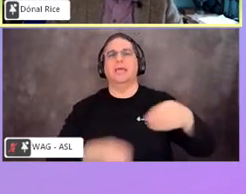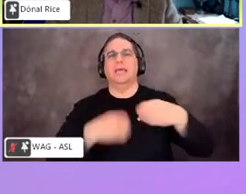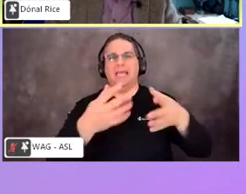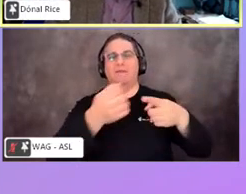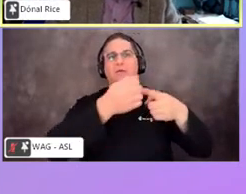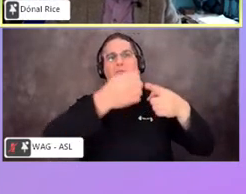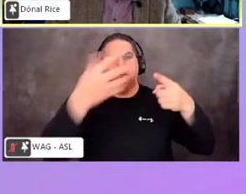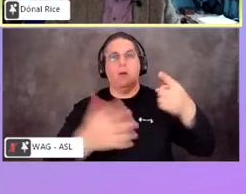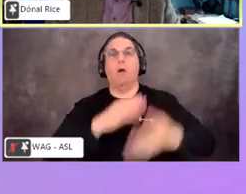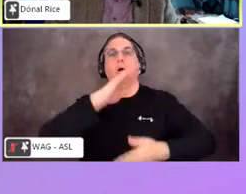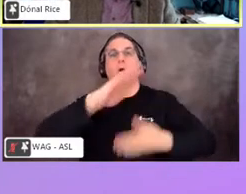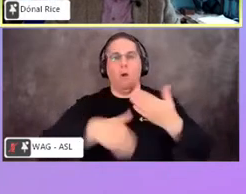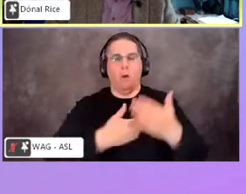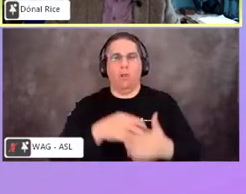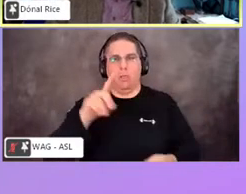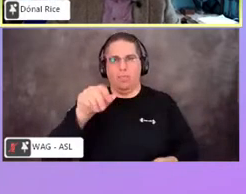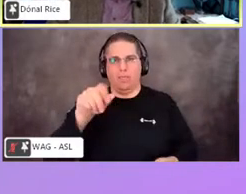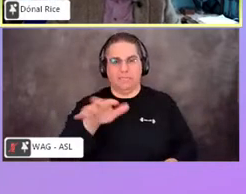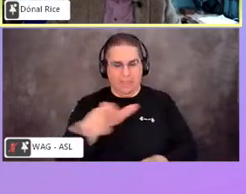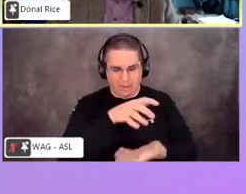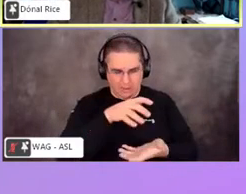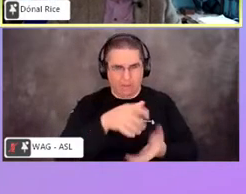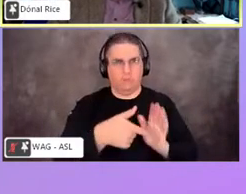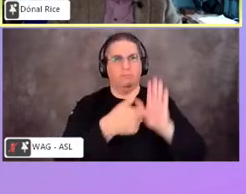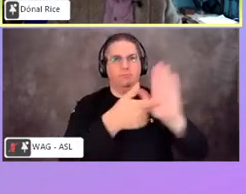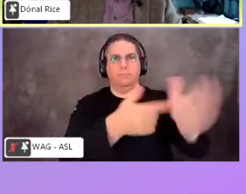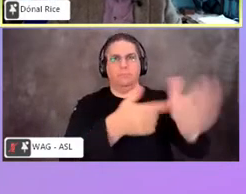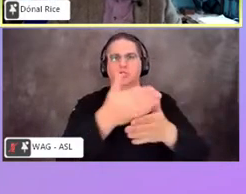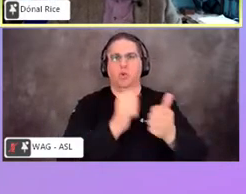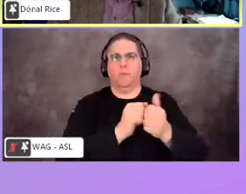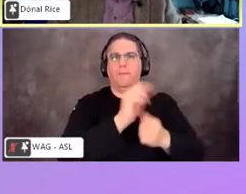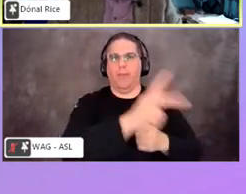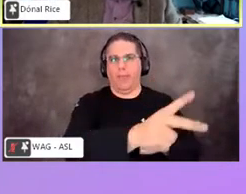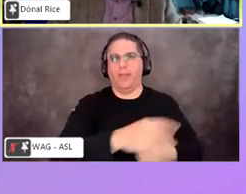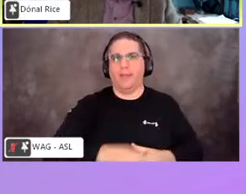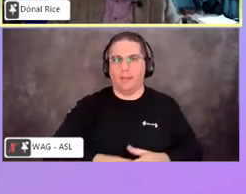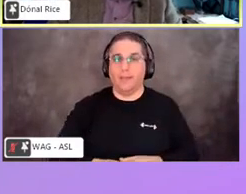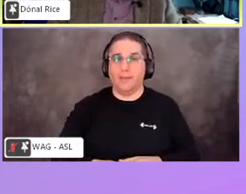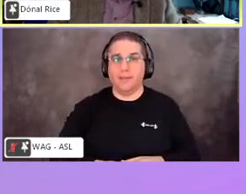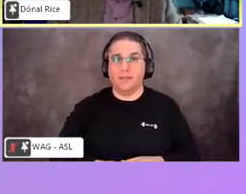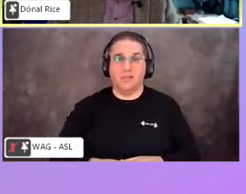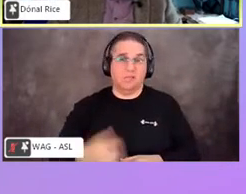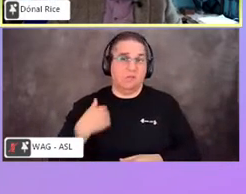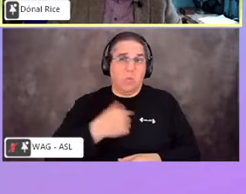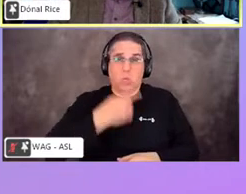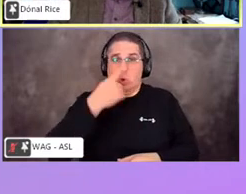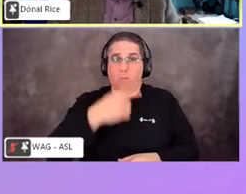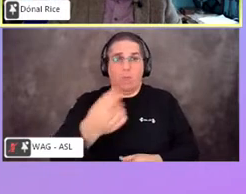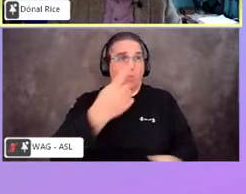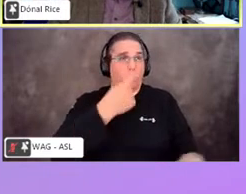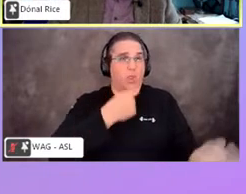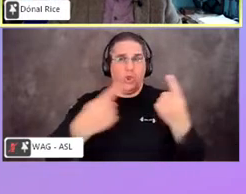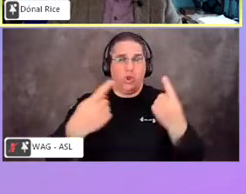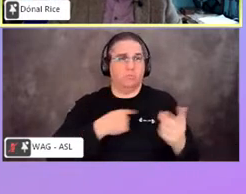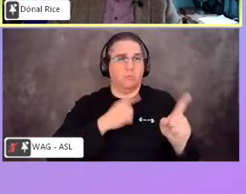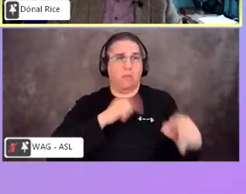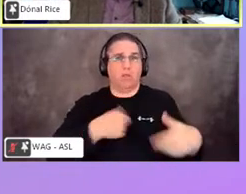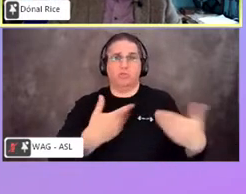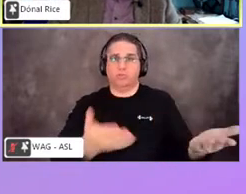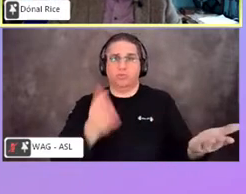public body spirit we're not just giving you numerical information and data empirical we're actually giving them